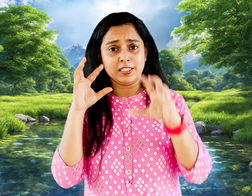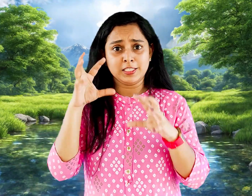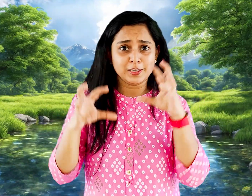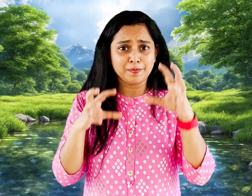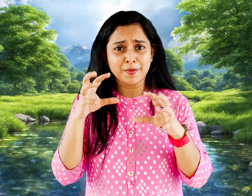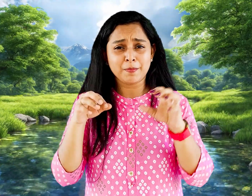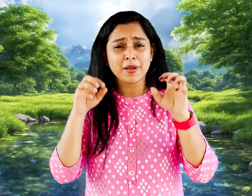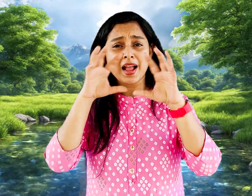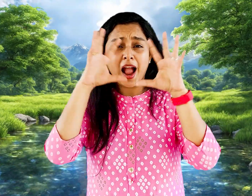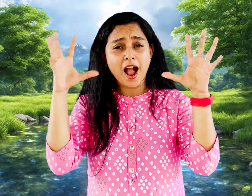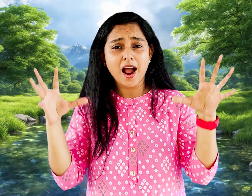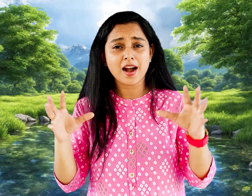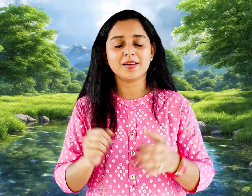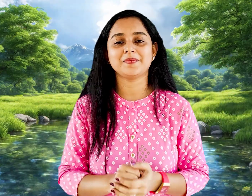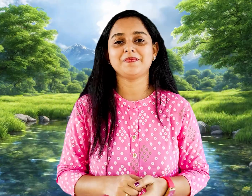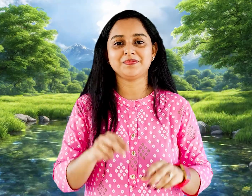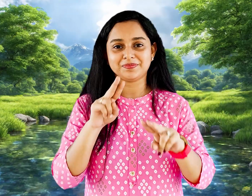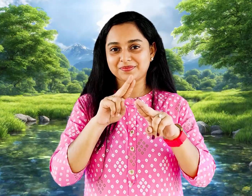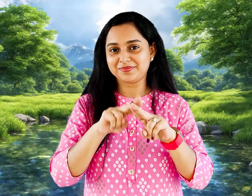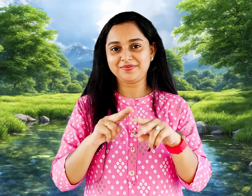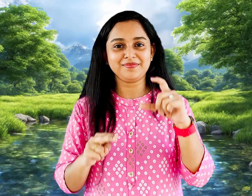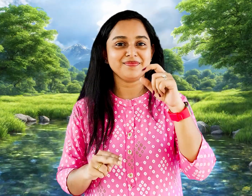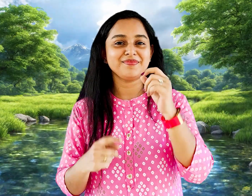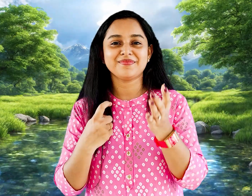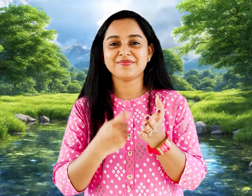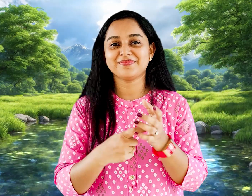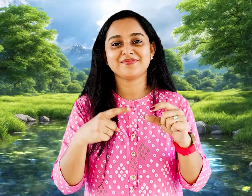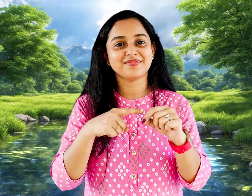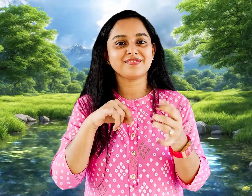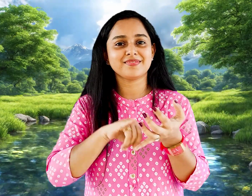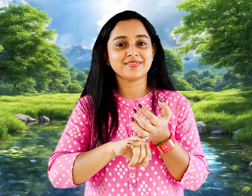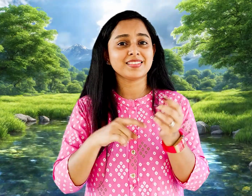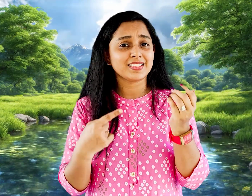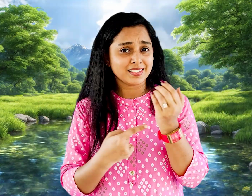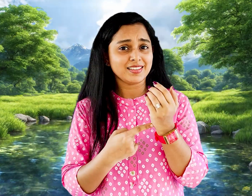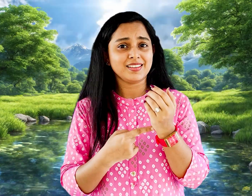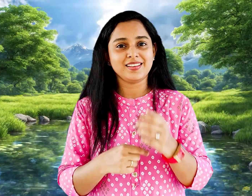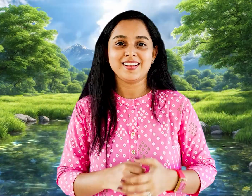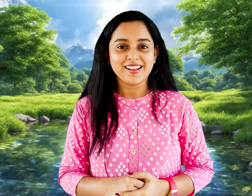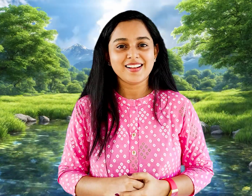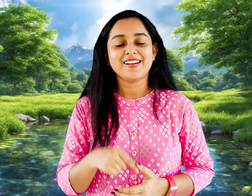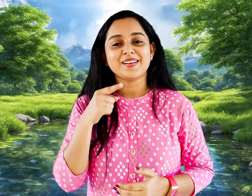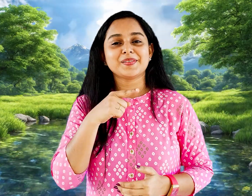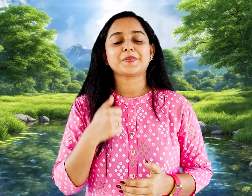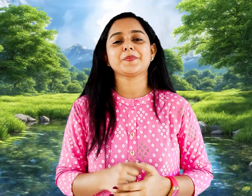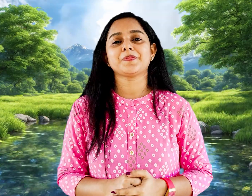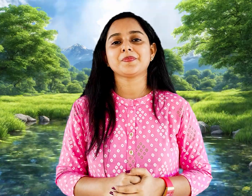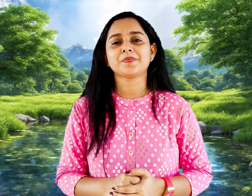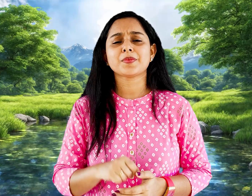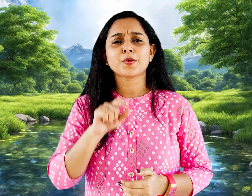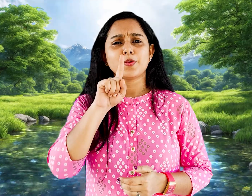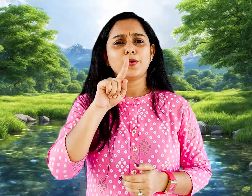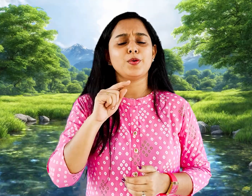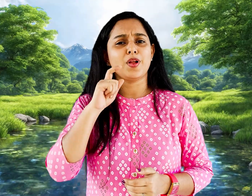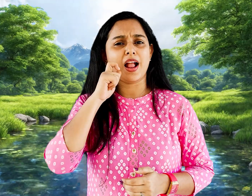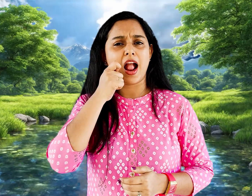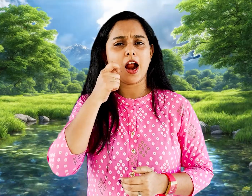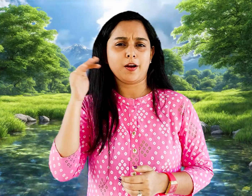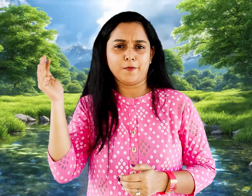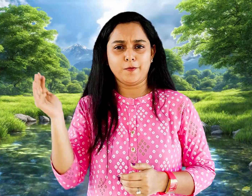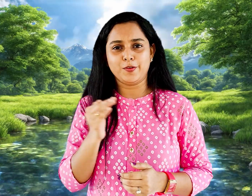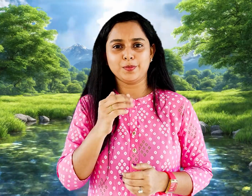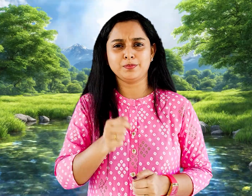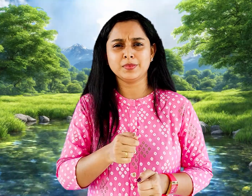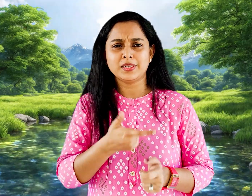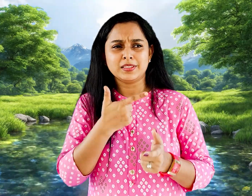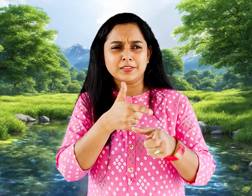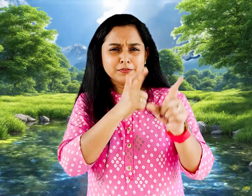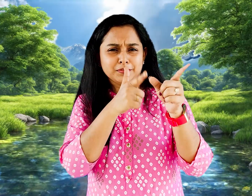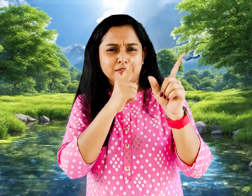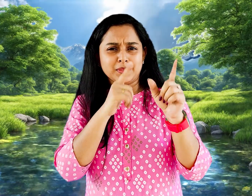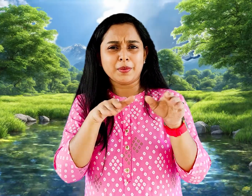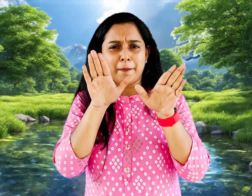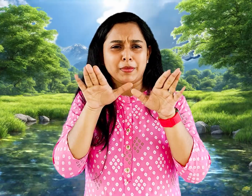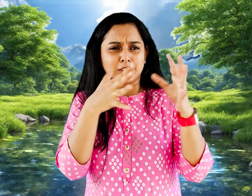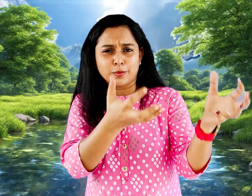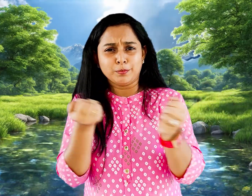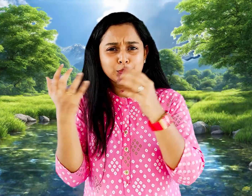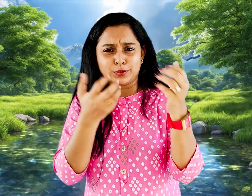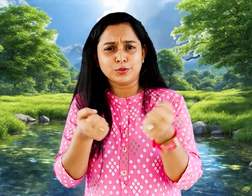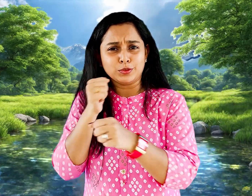This man had devised a cunning trap to capture the vibrant birds that filled the air with their melodic songs